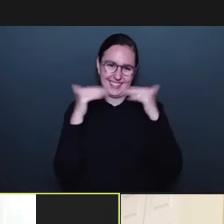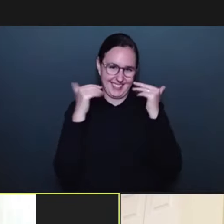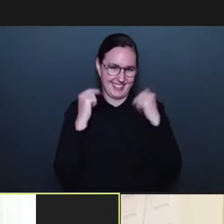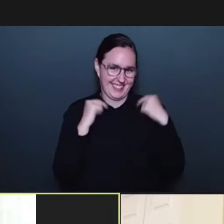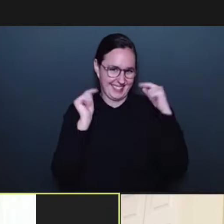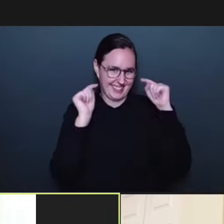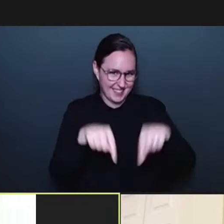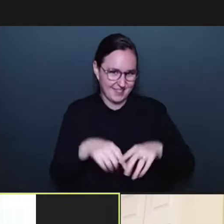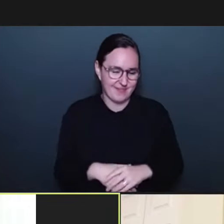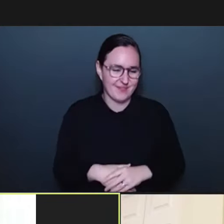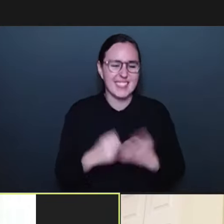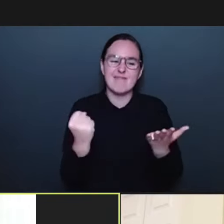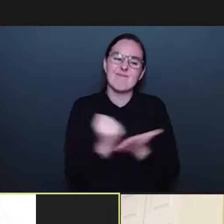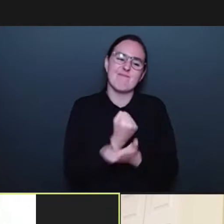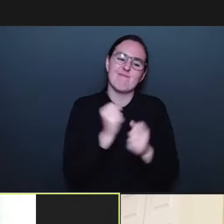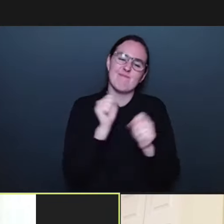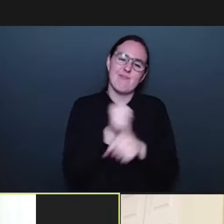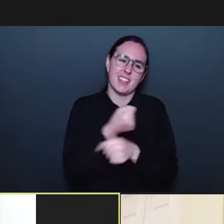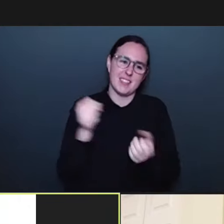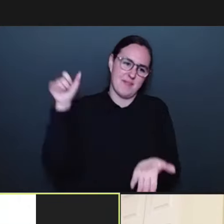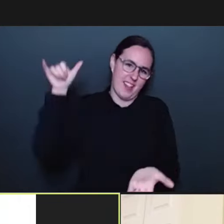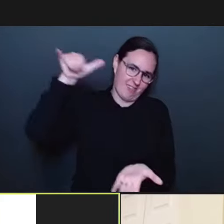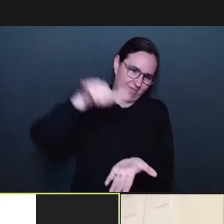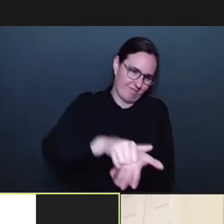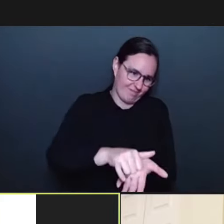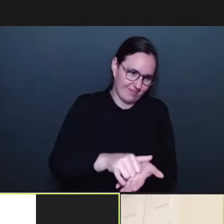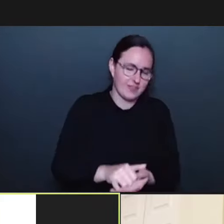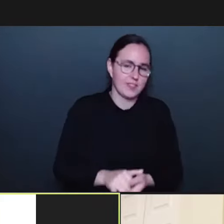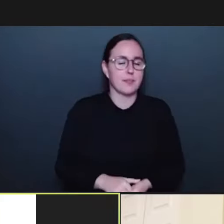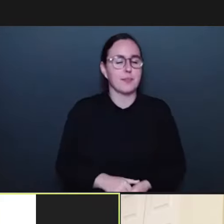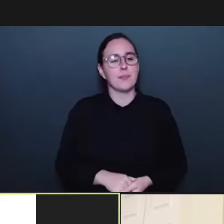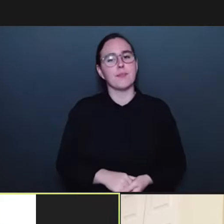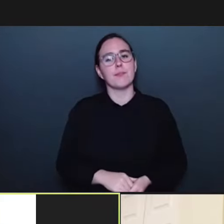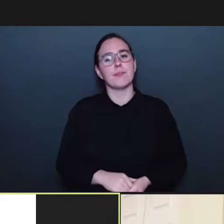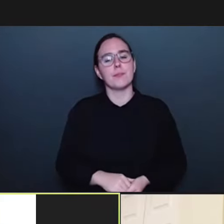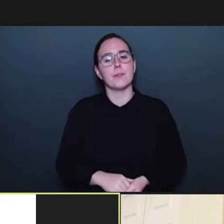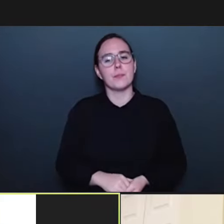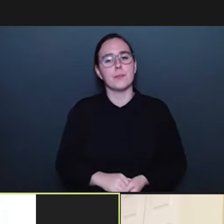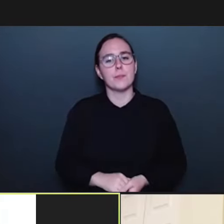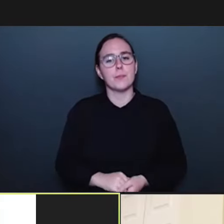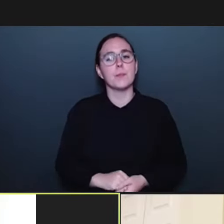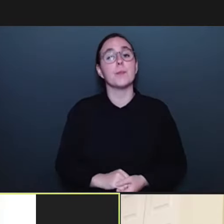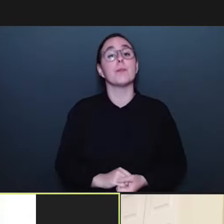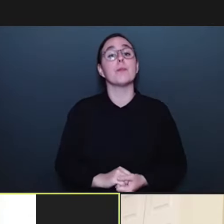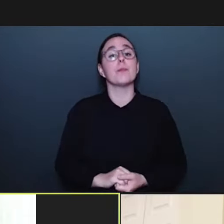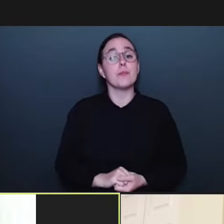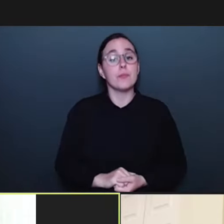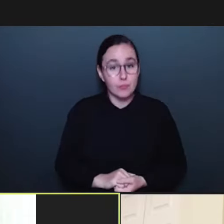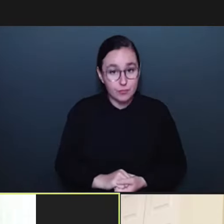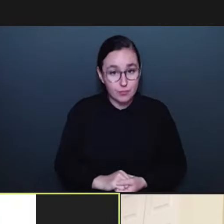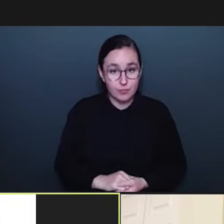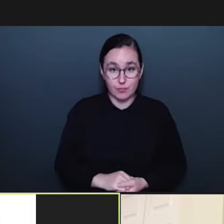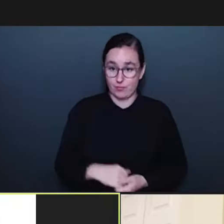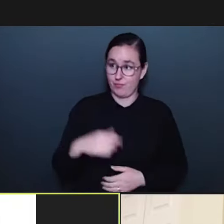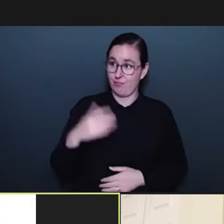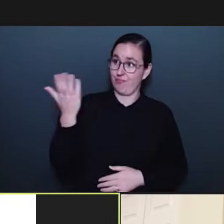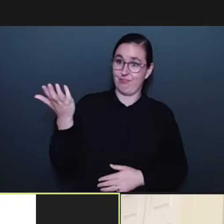Regarding the issue, unfortunately, climate change doesn't differentiate between any country and